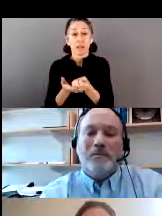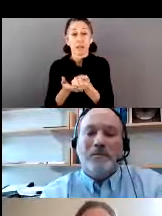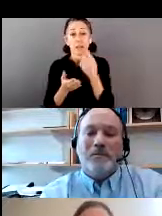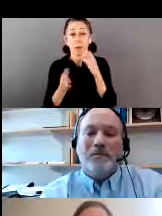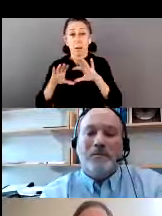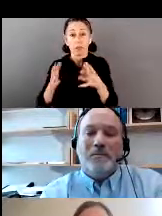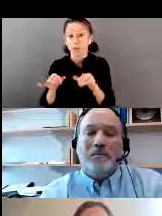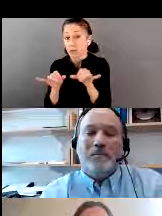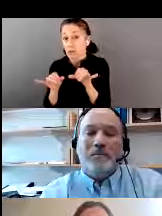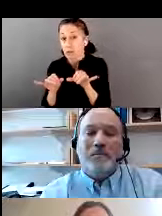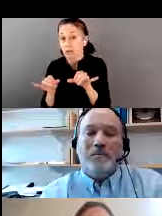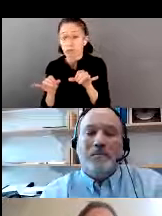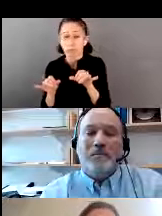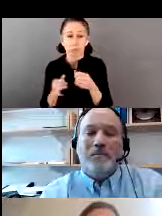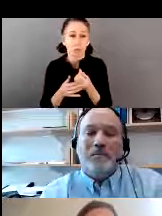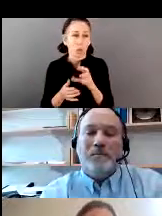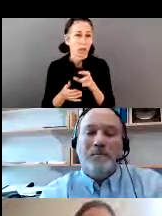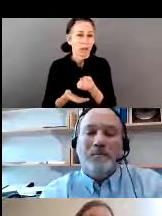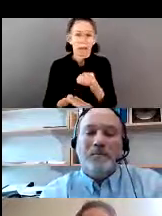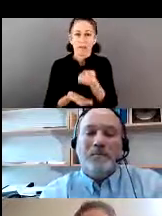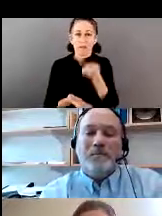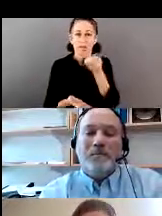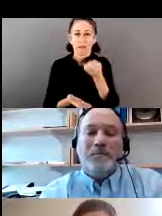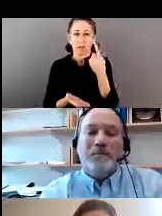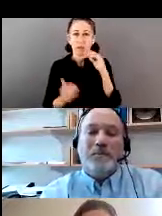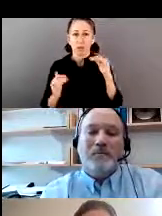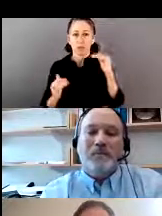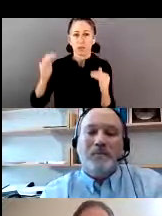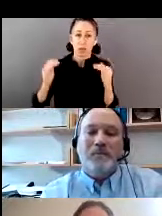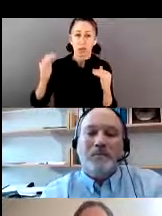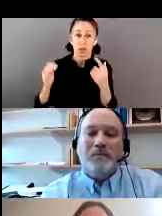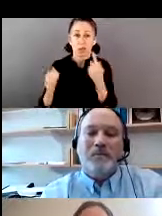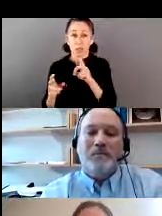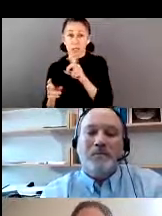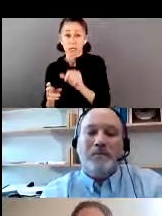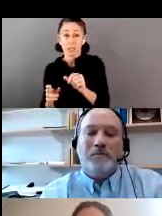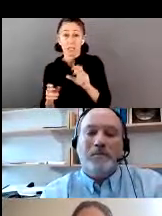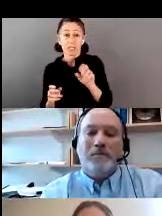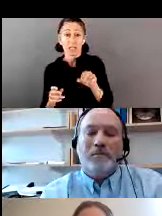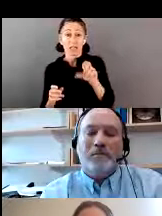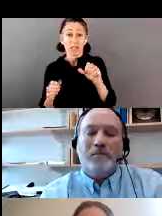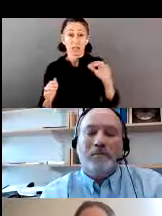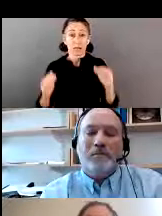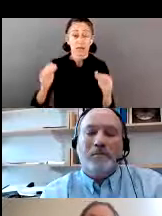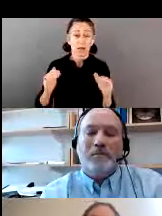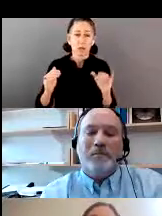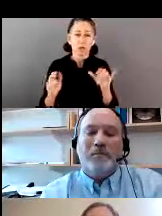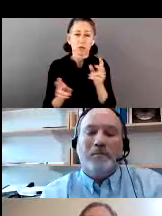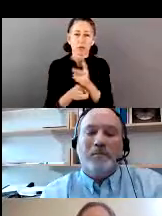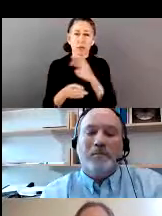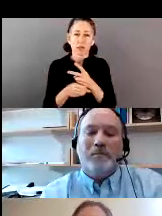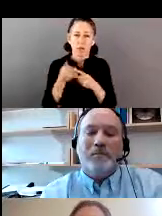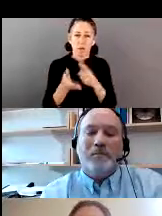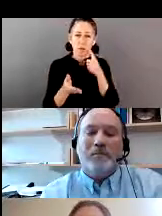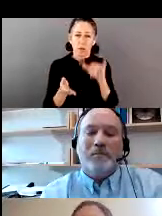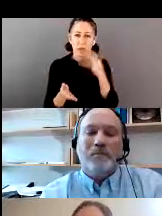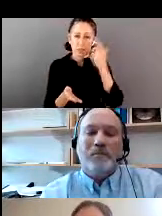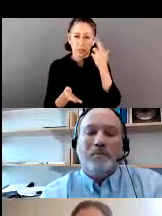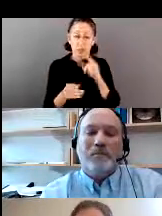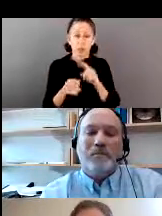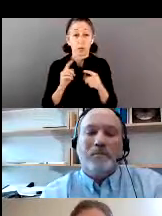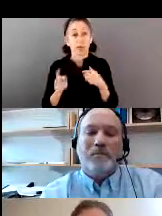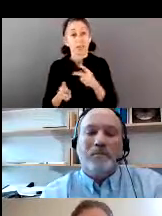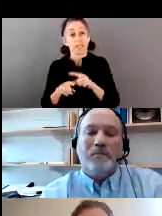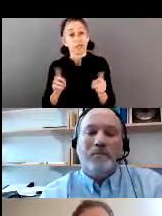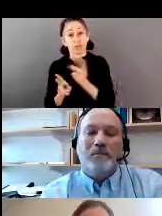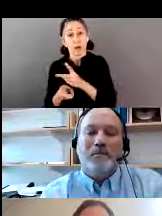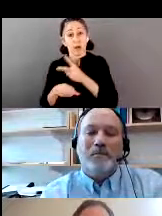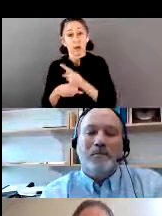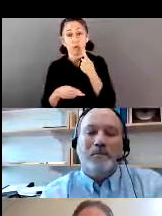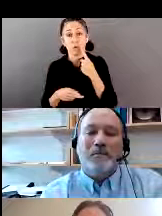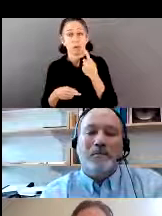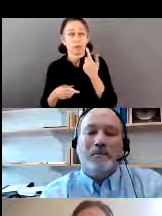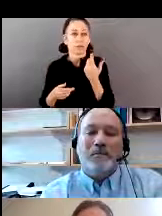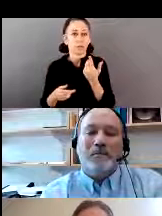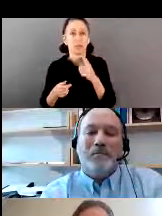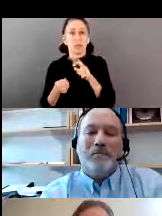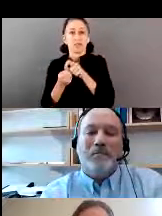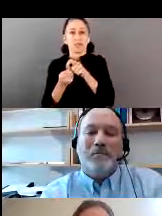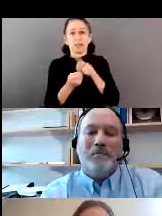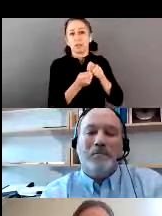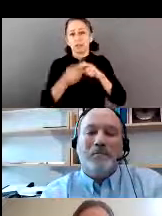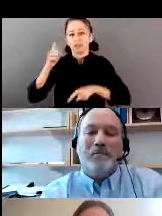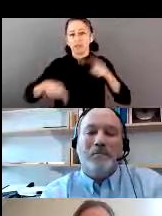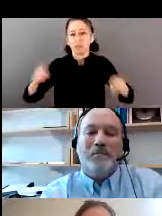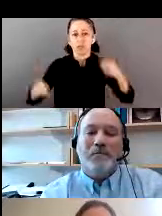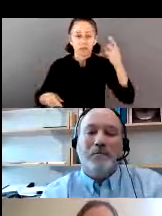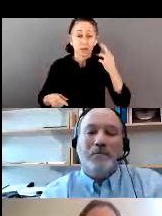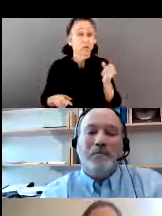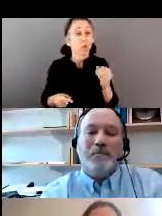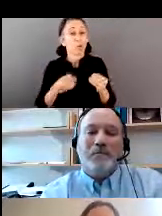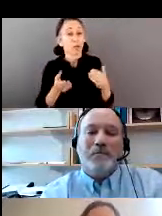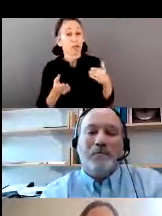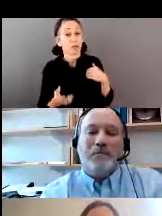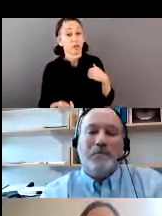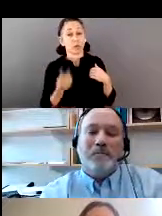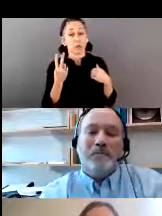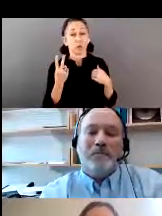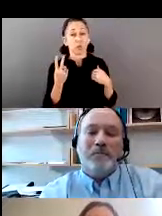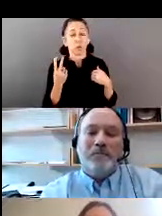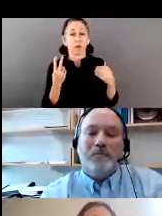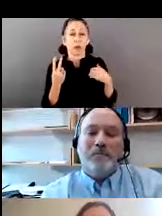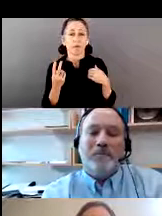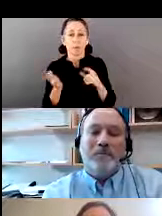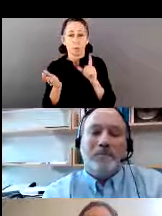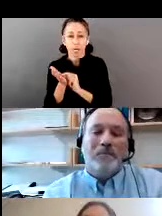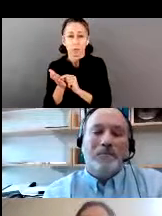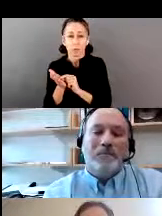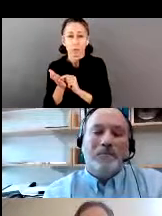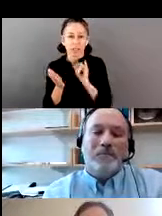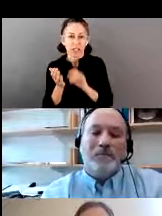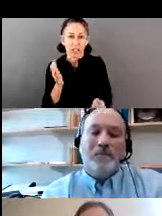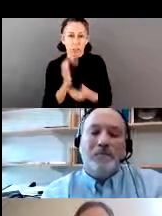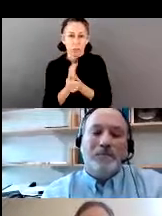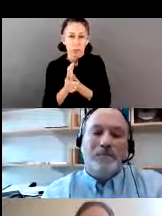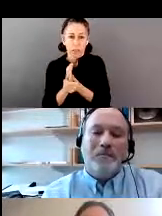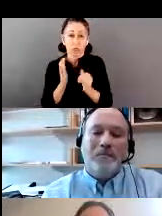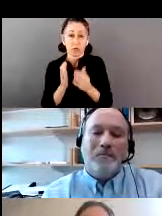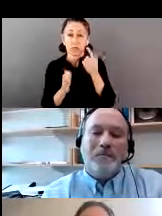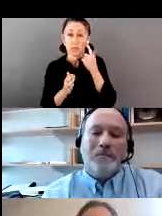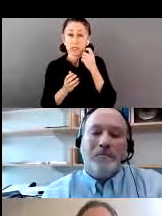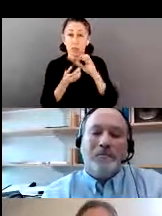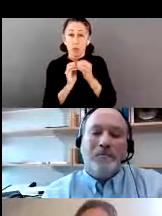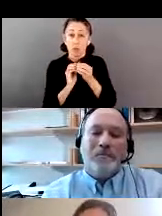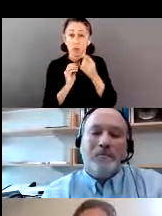I'm going to give a brief overview to let you know what to find in these reports and I'll show a couple of graphics to show how they may be of use. Now all of these data products are here to fill a need and many have been made because of requests in the past or anticipating